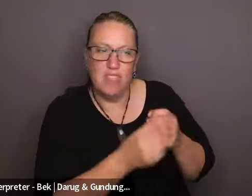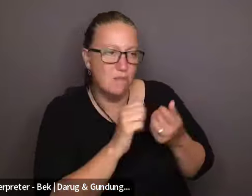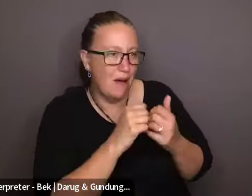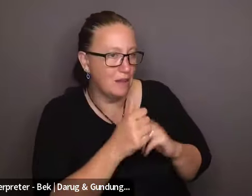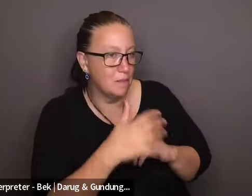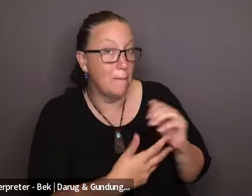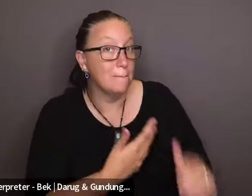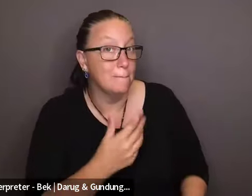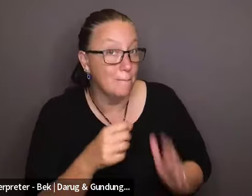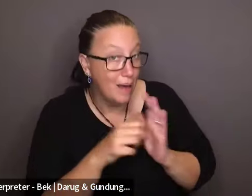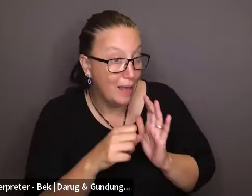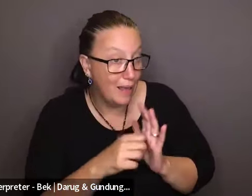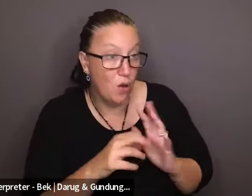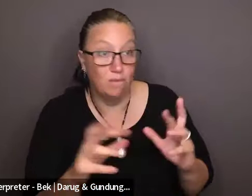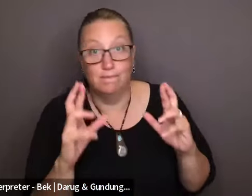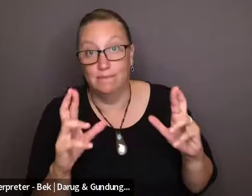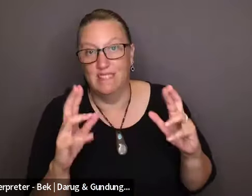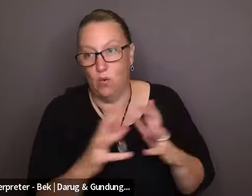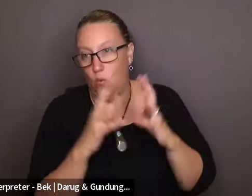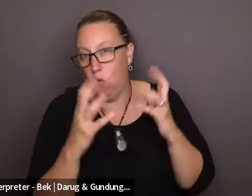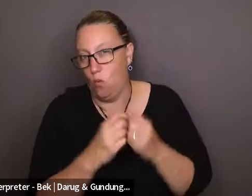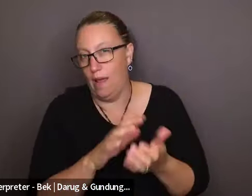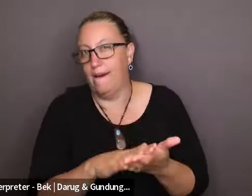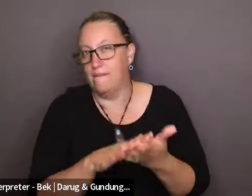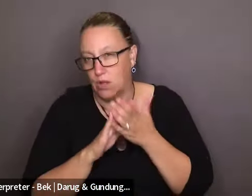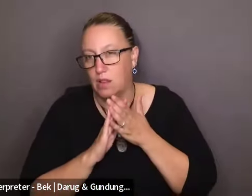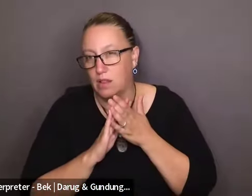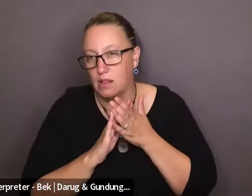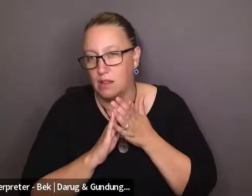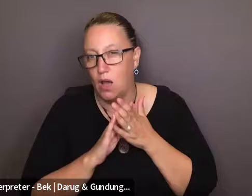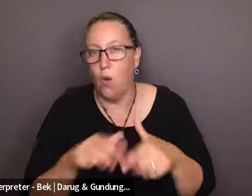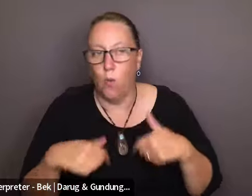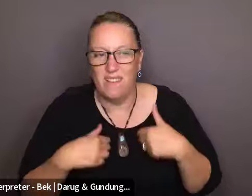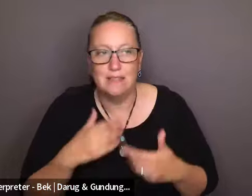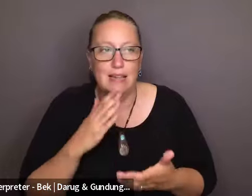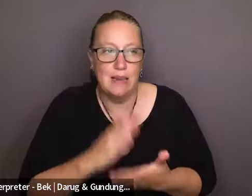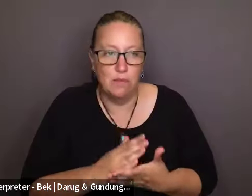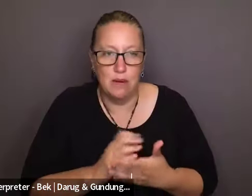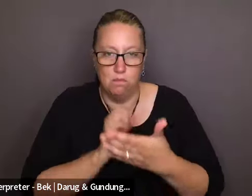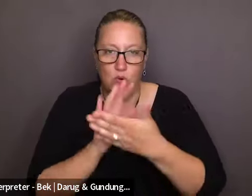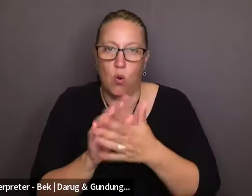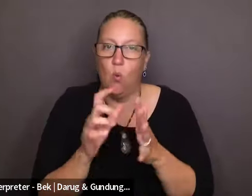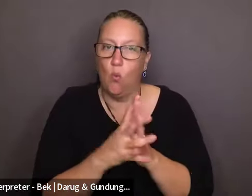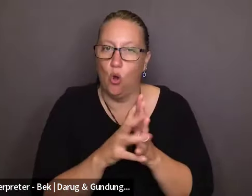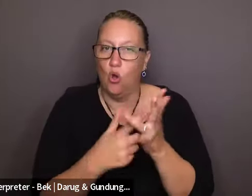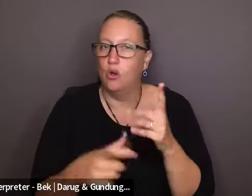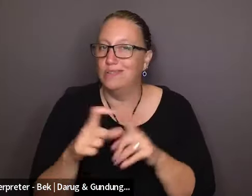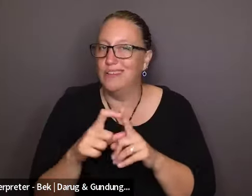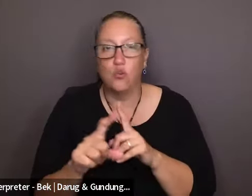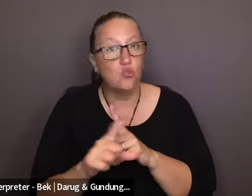about all the detail around estimated costs, how to talk to partners about money, all the hopefully